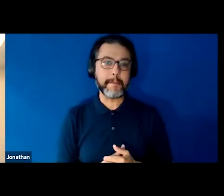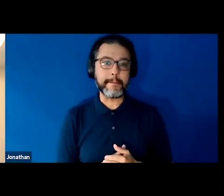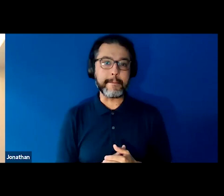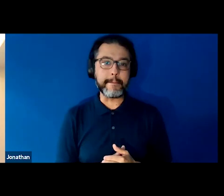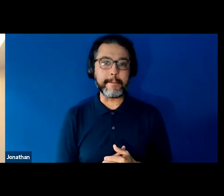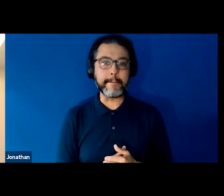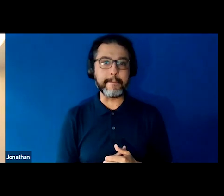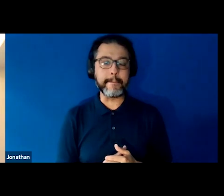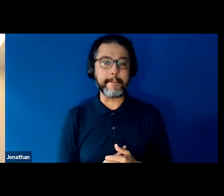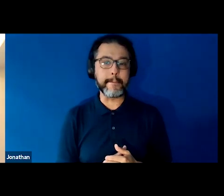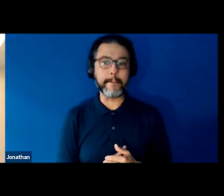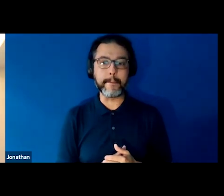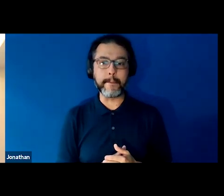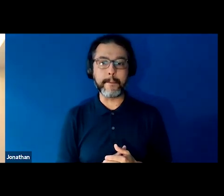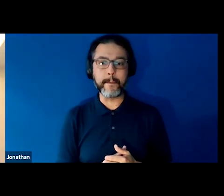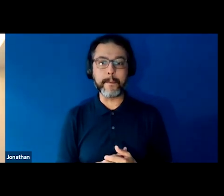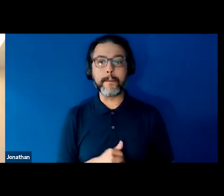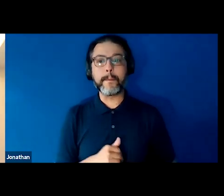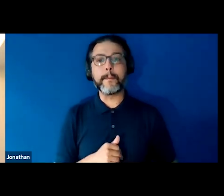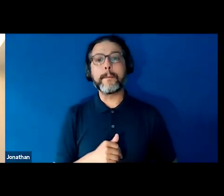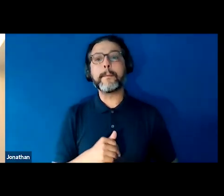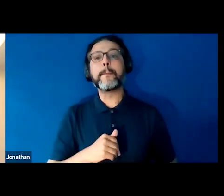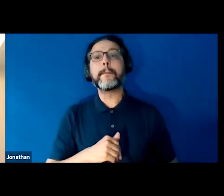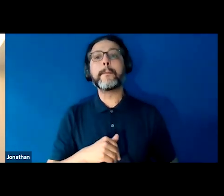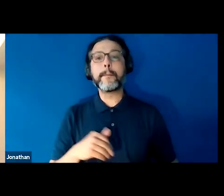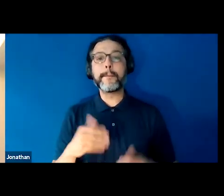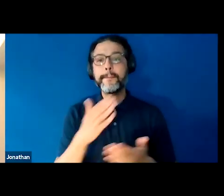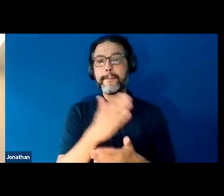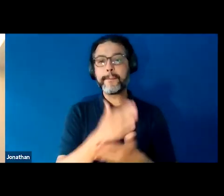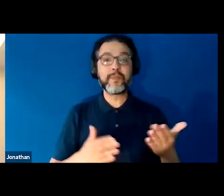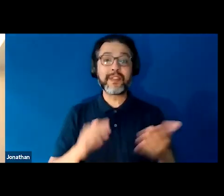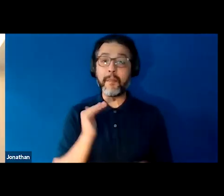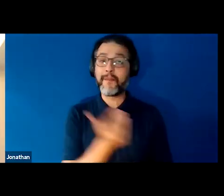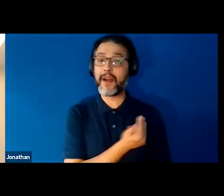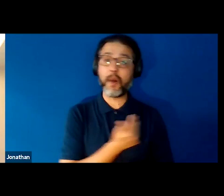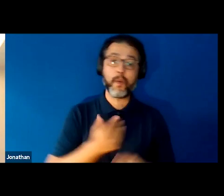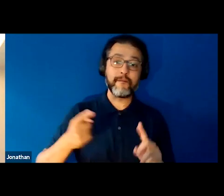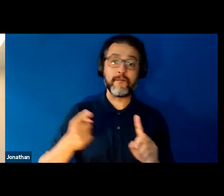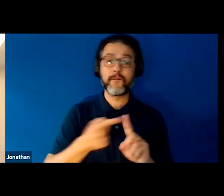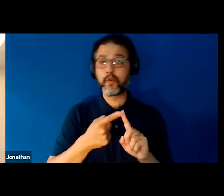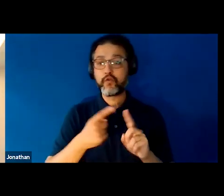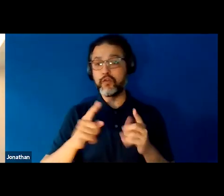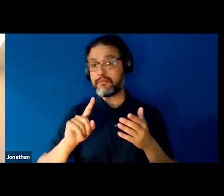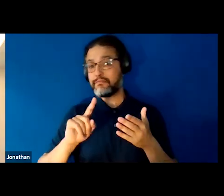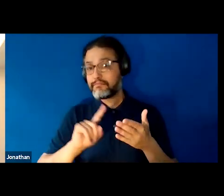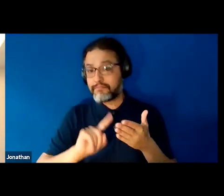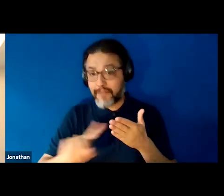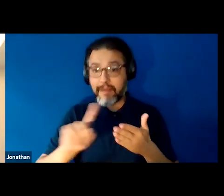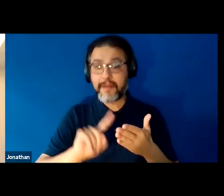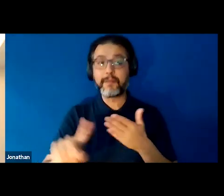So, in some of our first exploration, what we wanted to do was understand it.